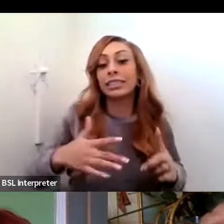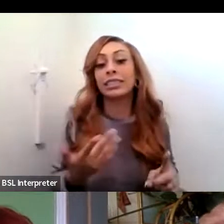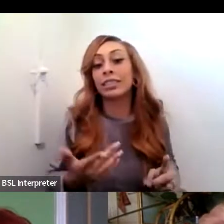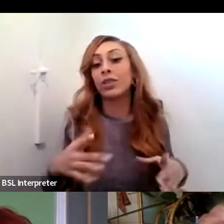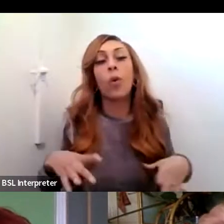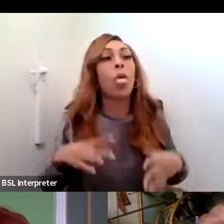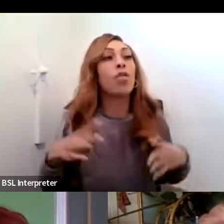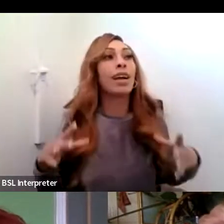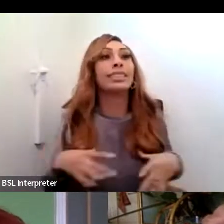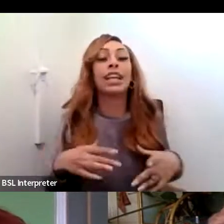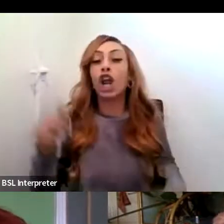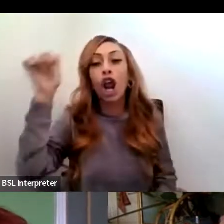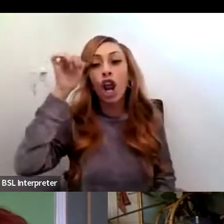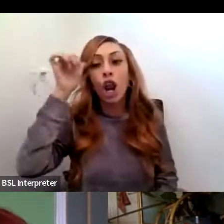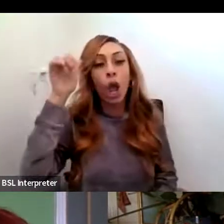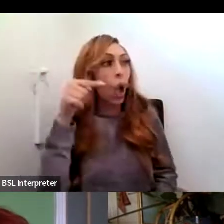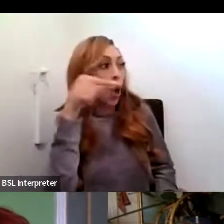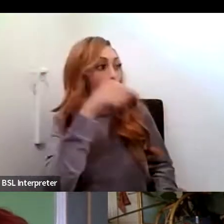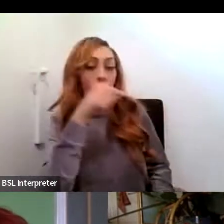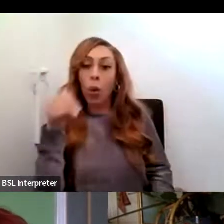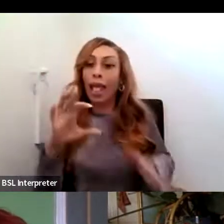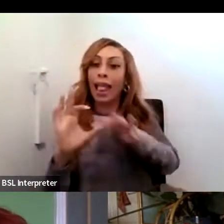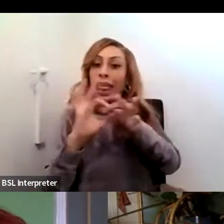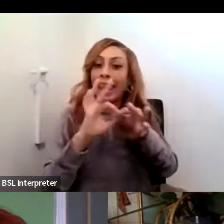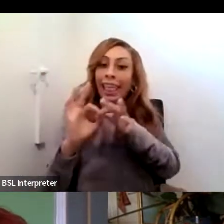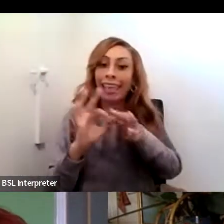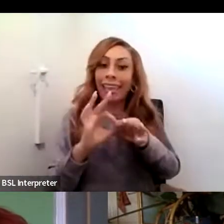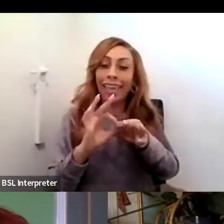So you already know what that is, and then you watch it being played out.